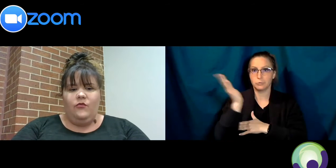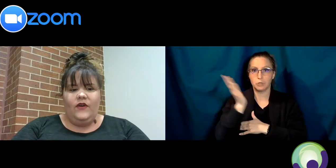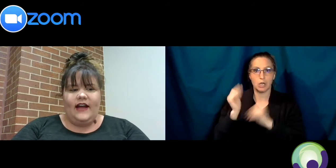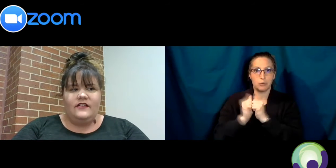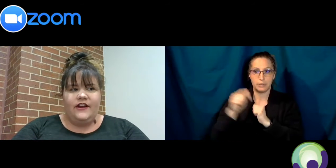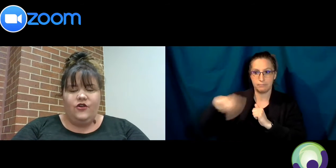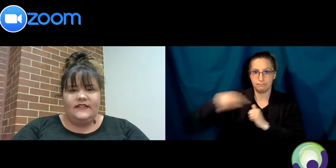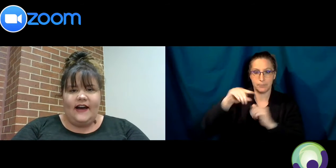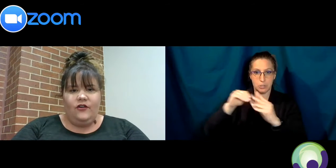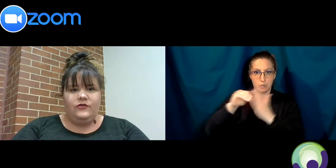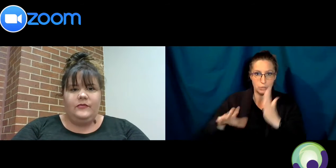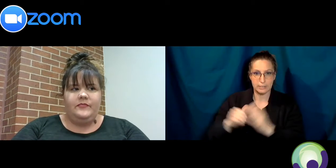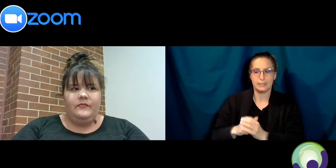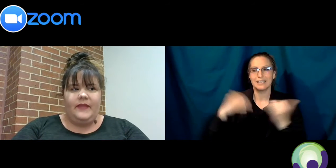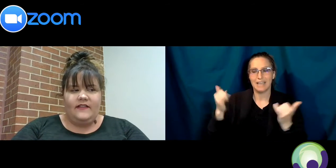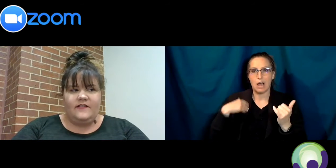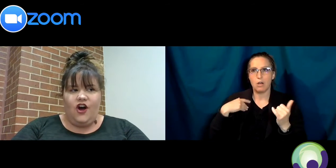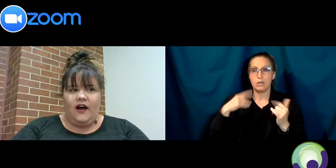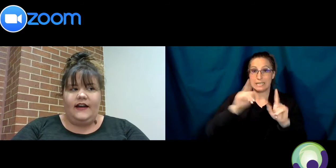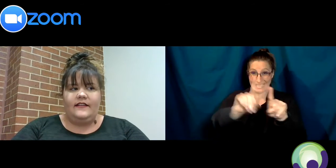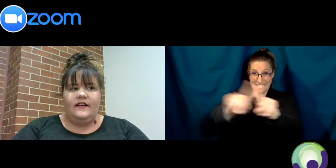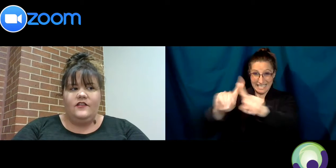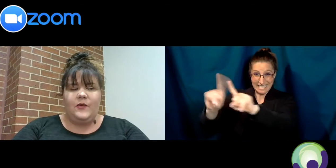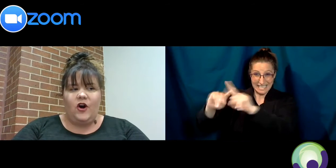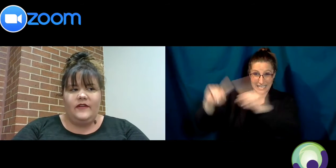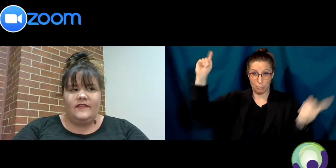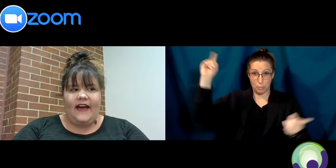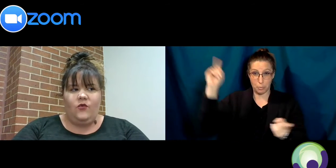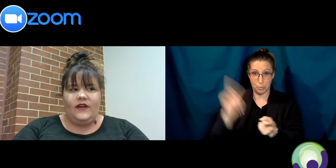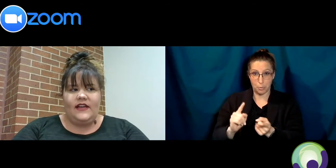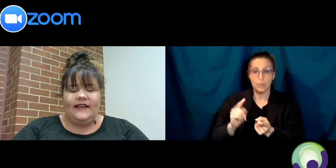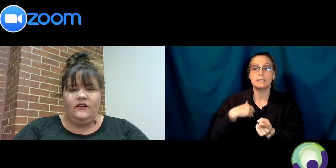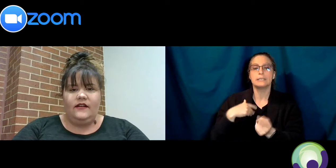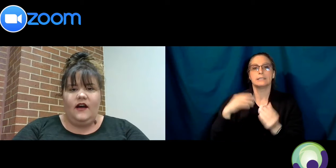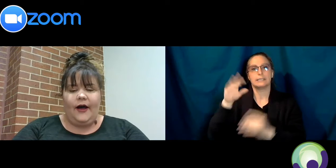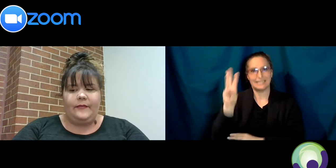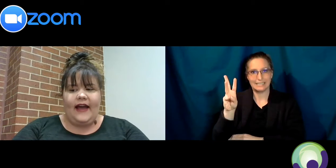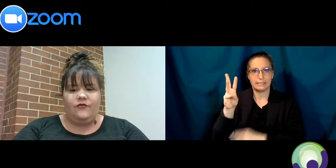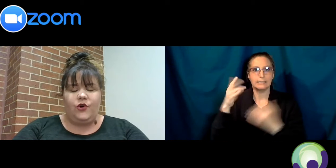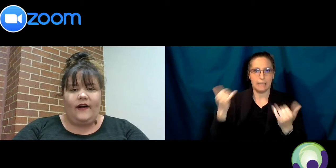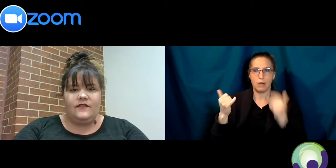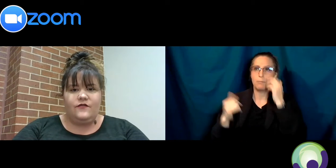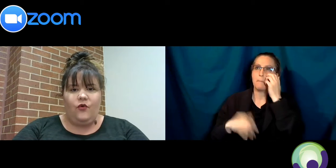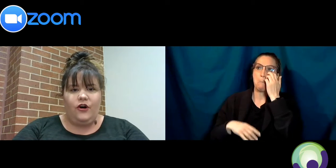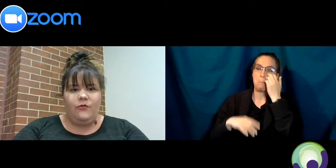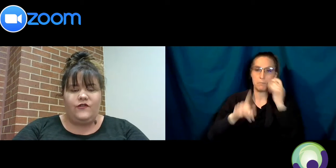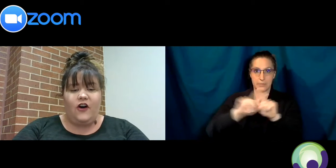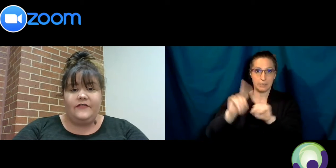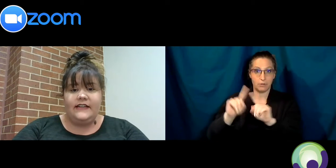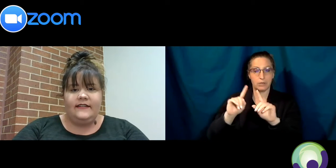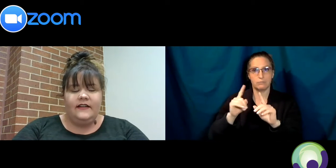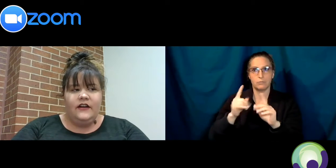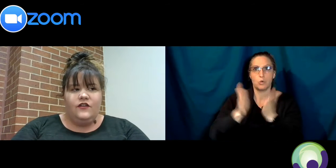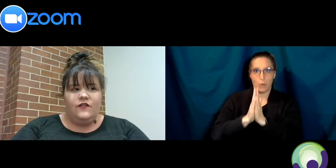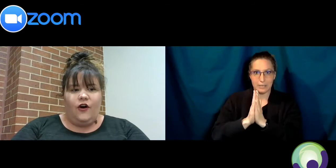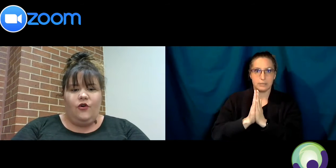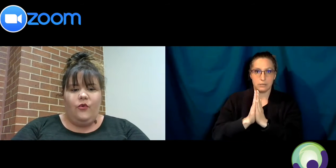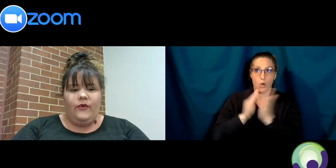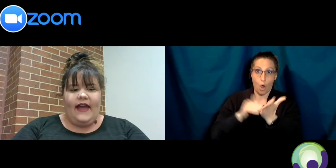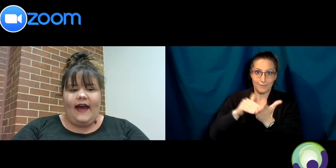We narrowed it down based on departments that we have requests for most often. So we have